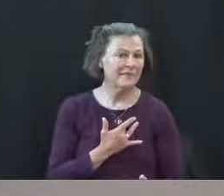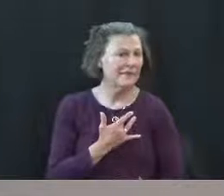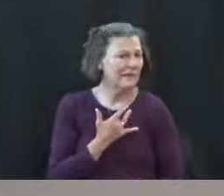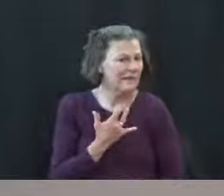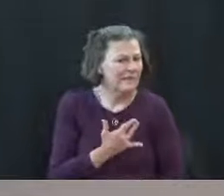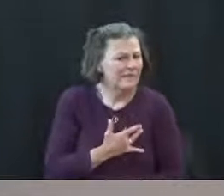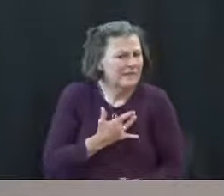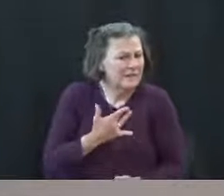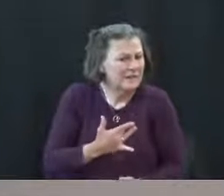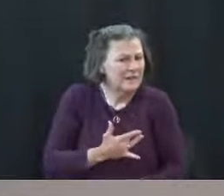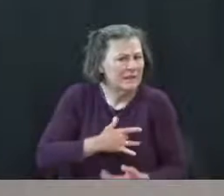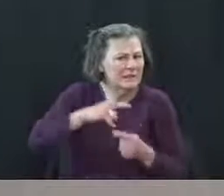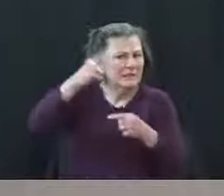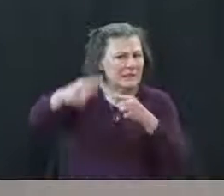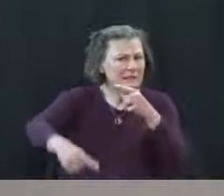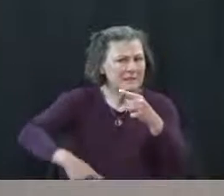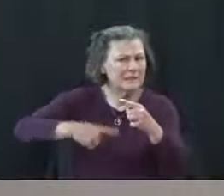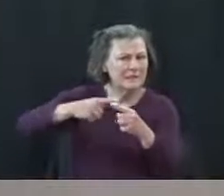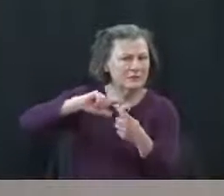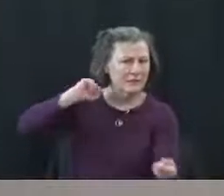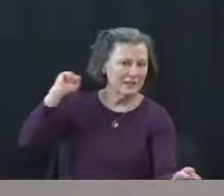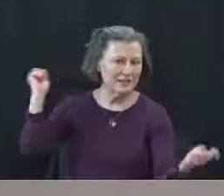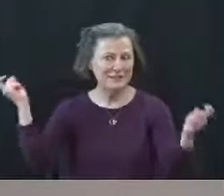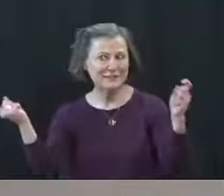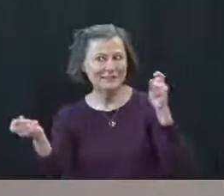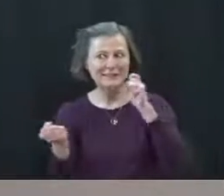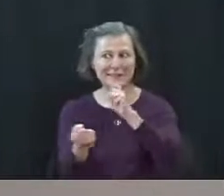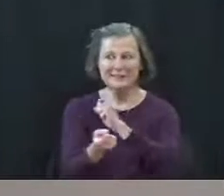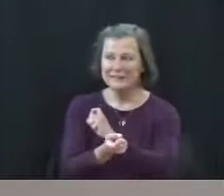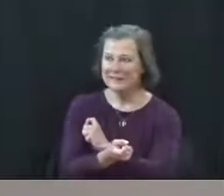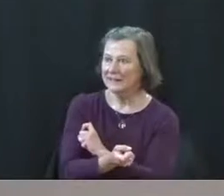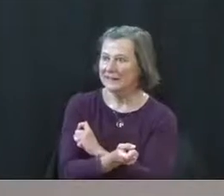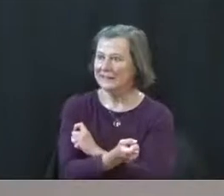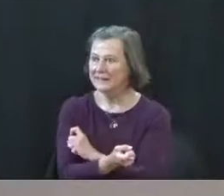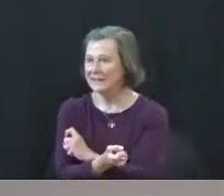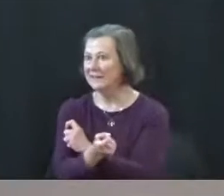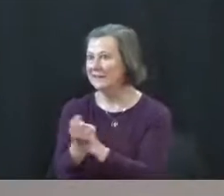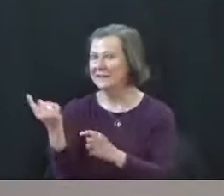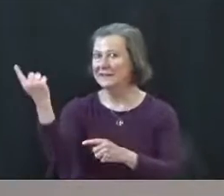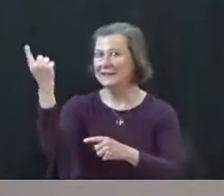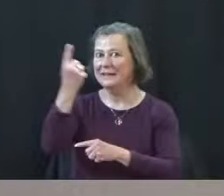I feel the seasons change: the leaves, the snow and sun.